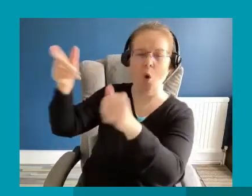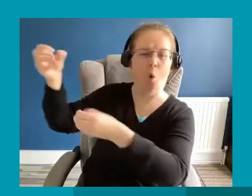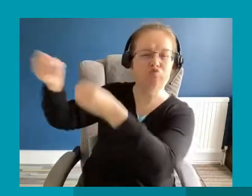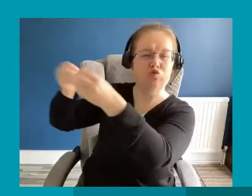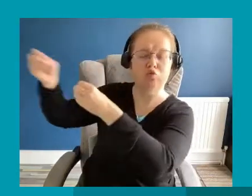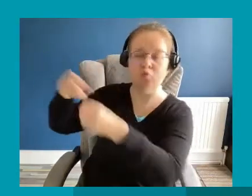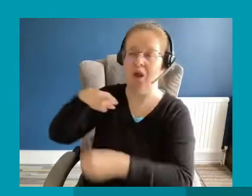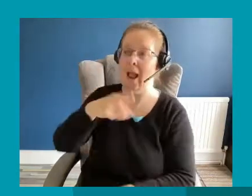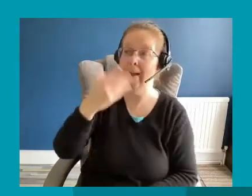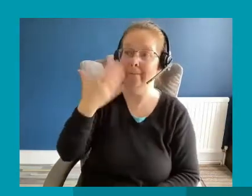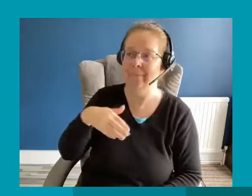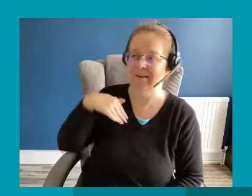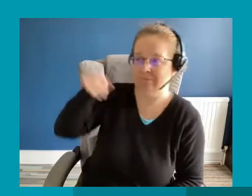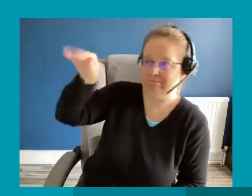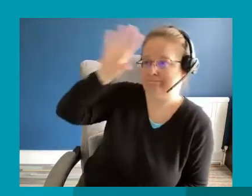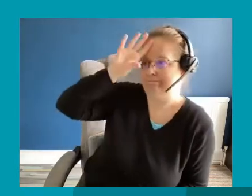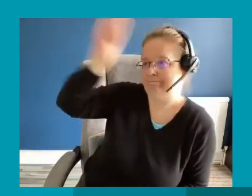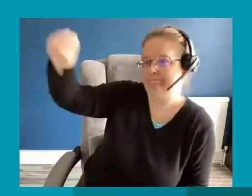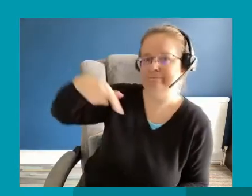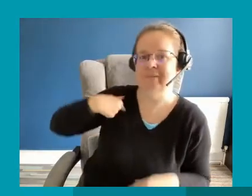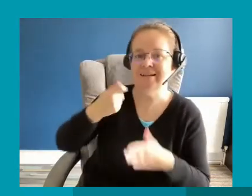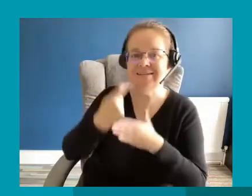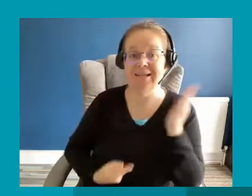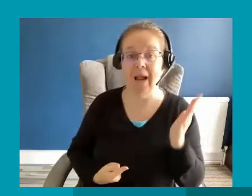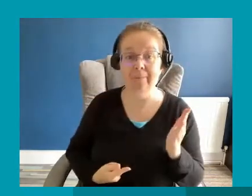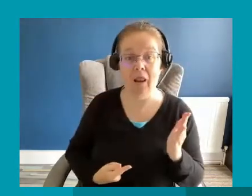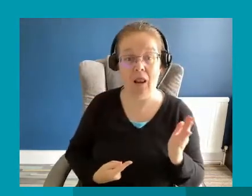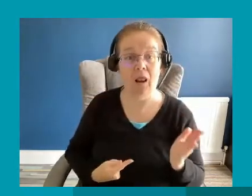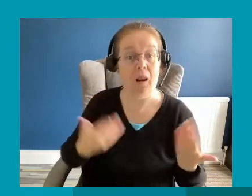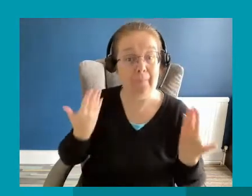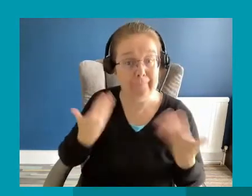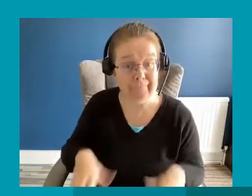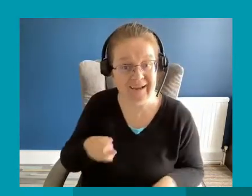And why? When did you discuss your disability?